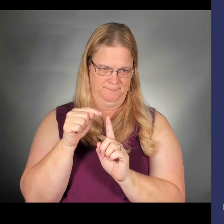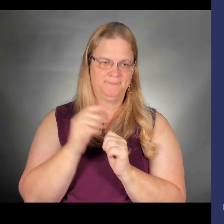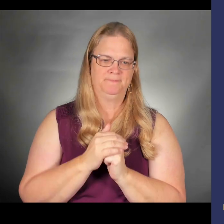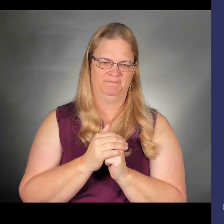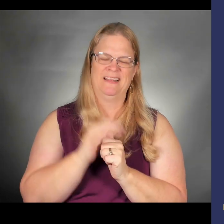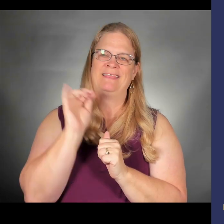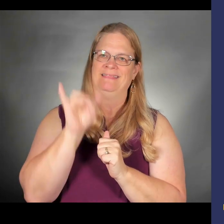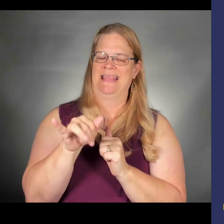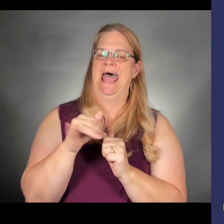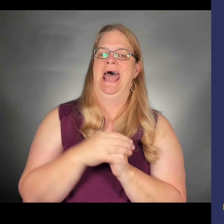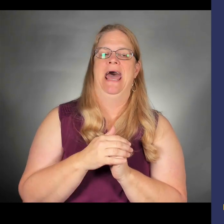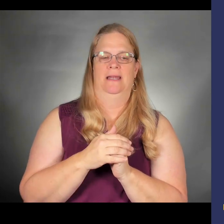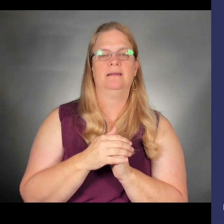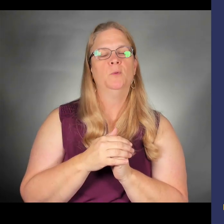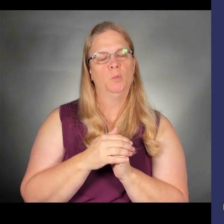enhancing life skills.